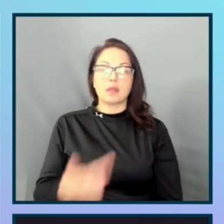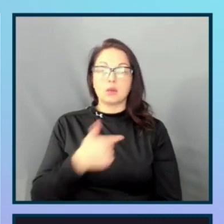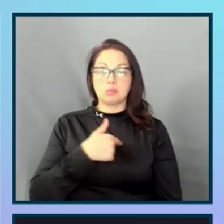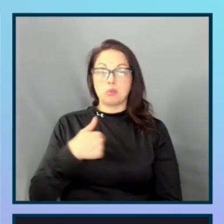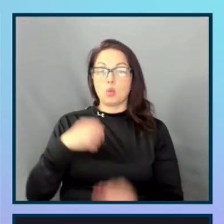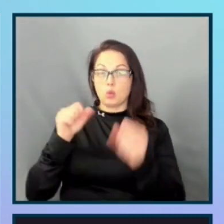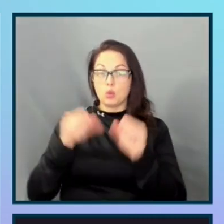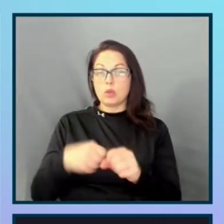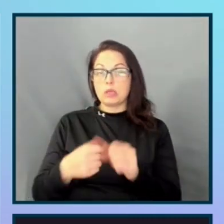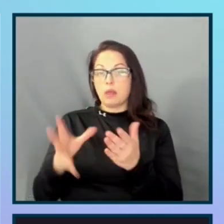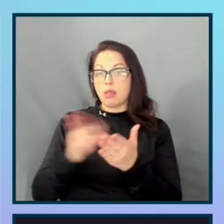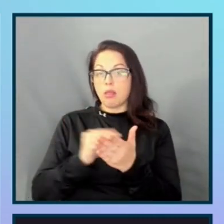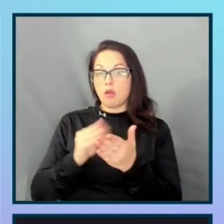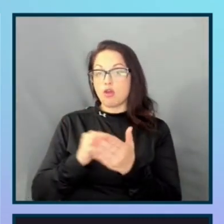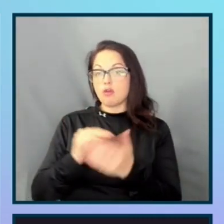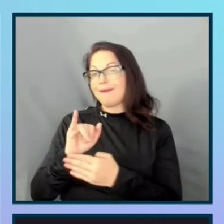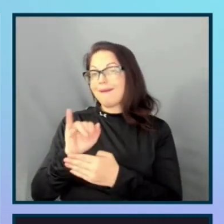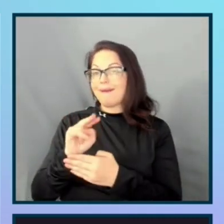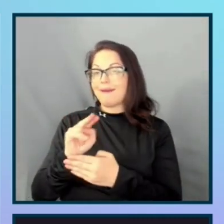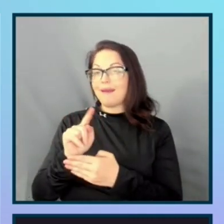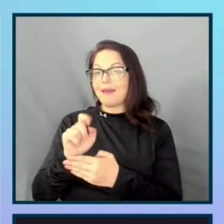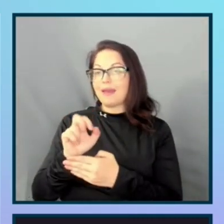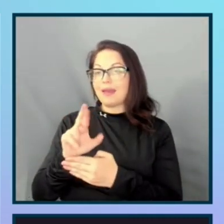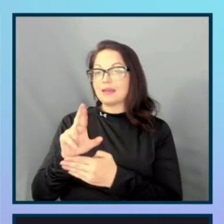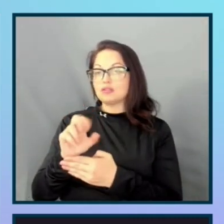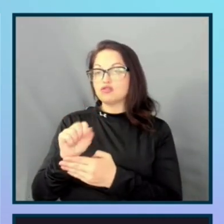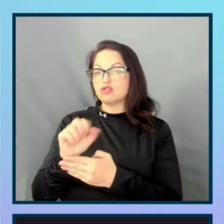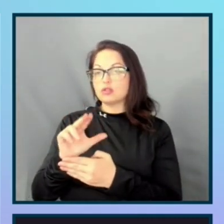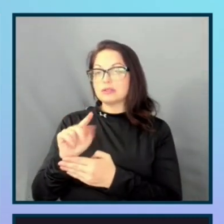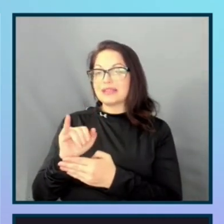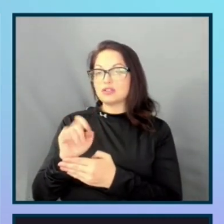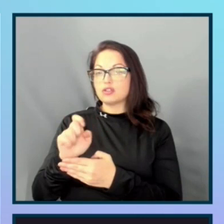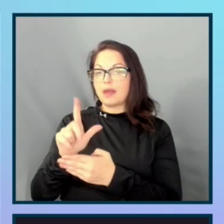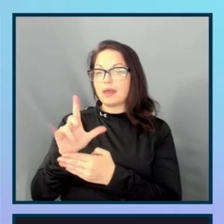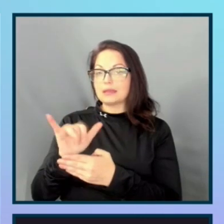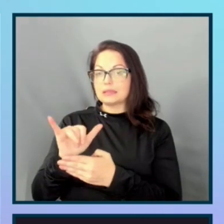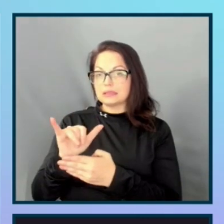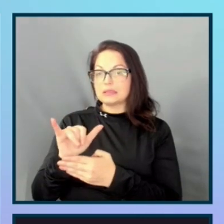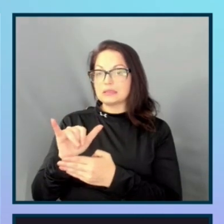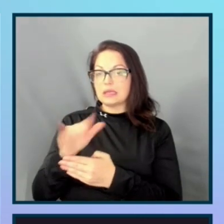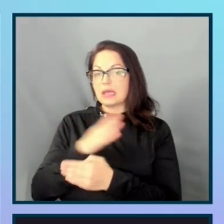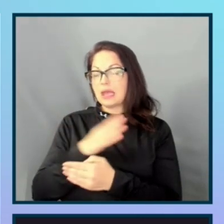So finding and thinking about the fact that exclusions aren't always linked directly to a disability.